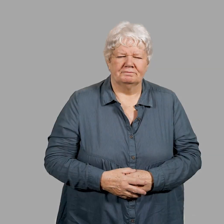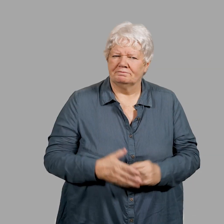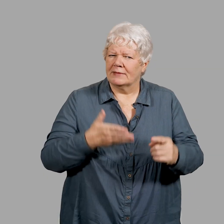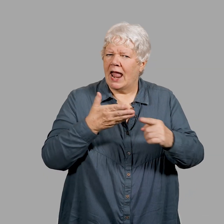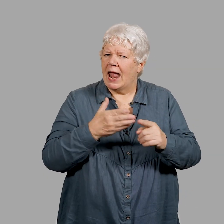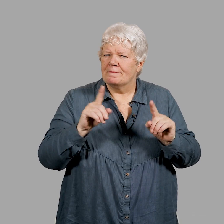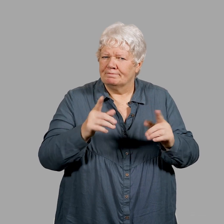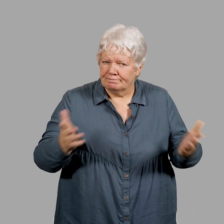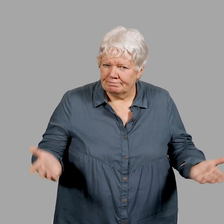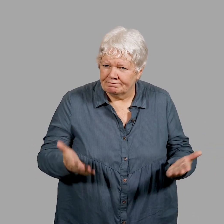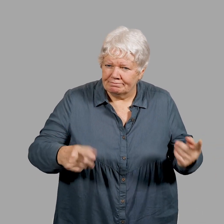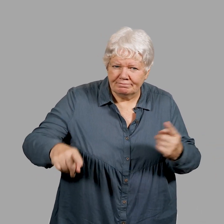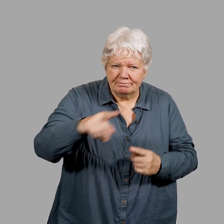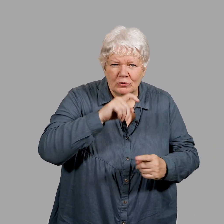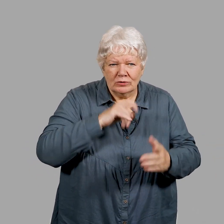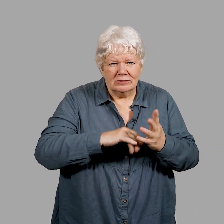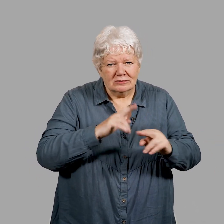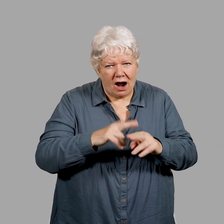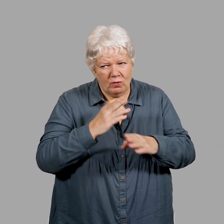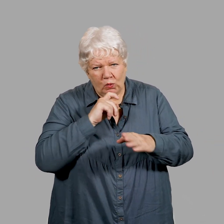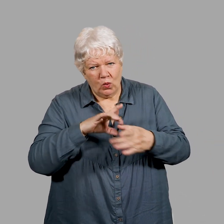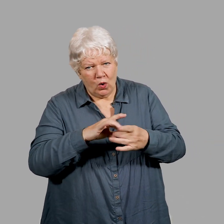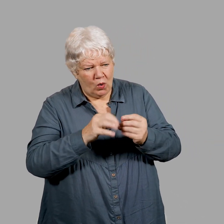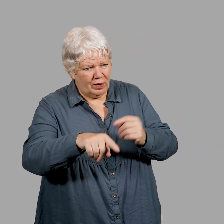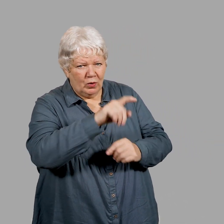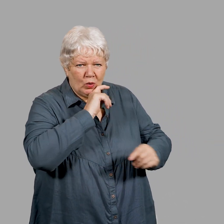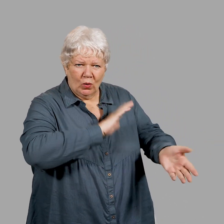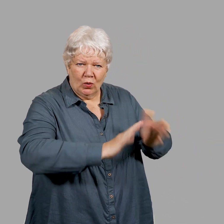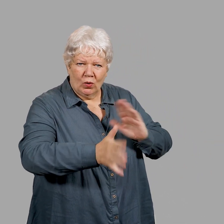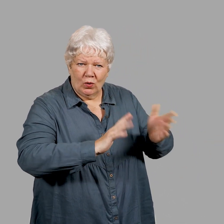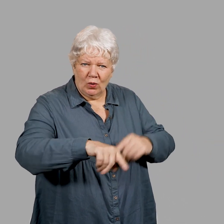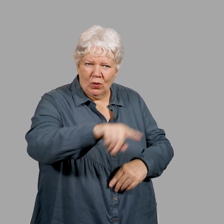Objective: Encourage staff working with BSL users to link to